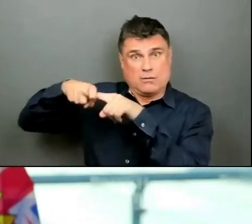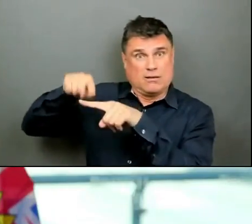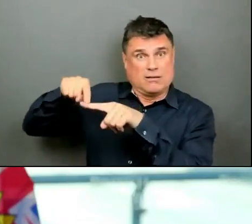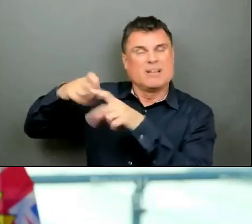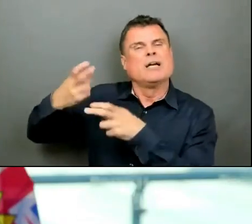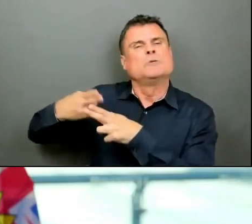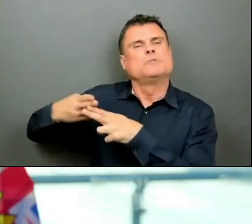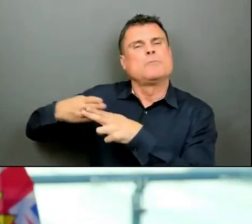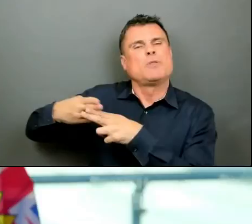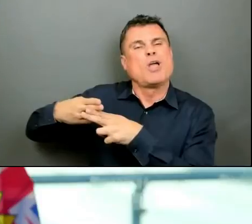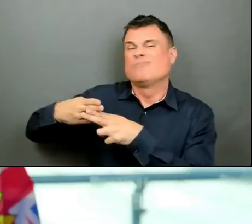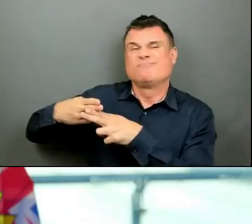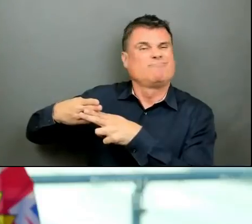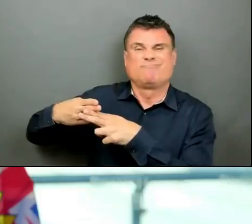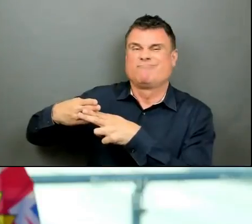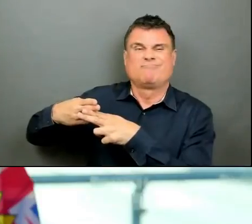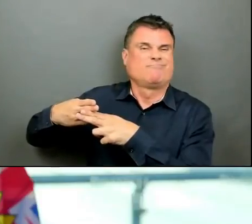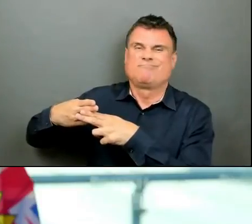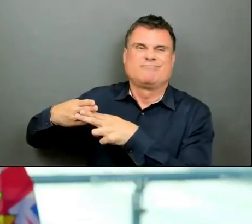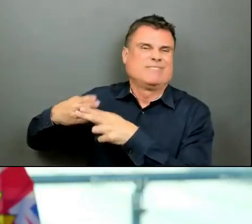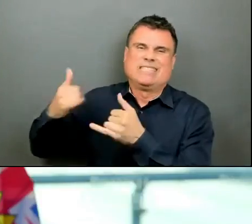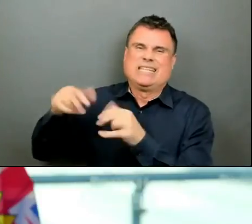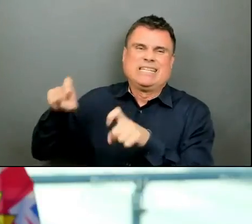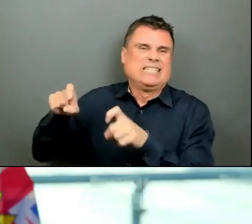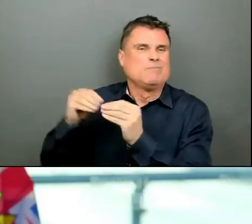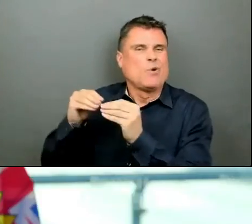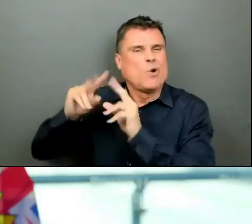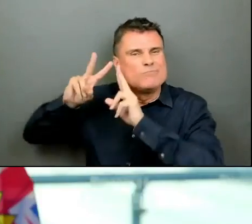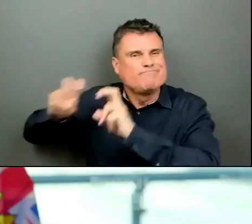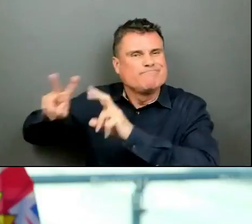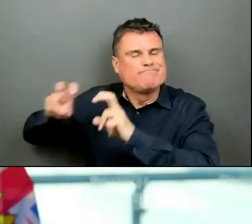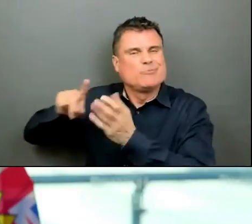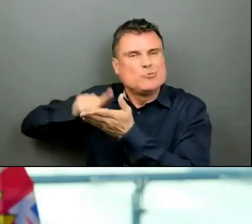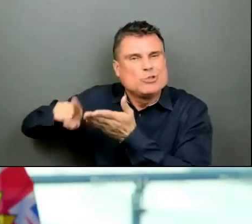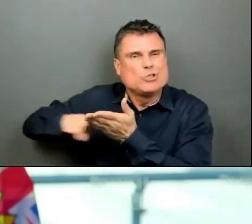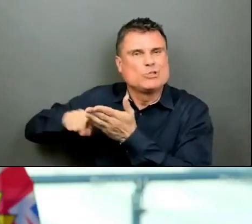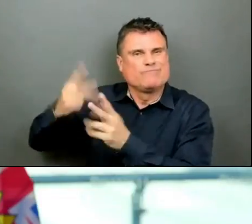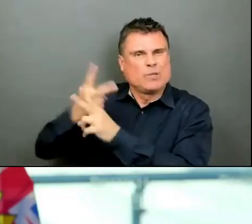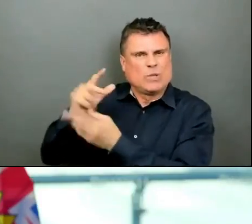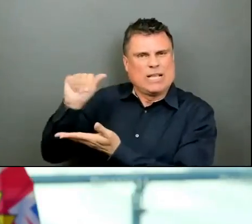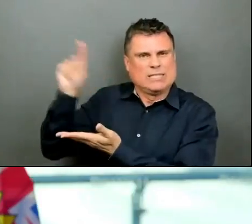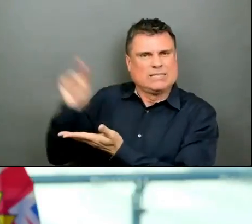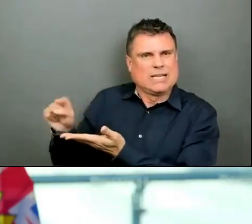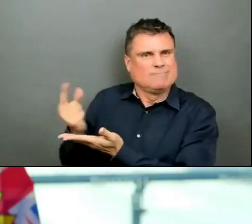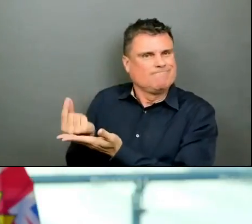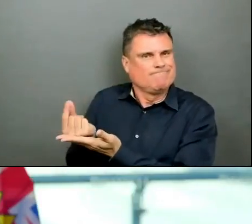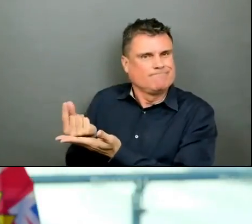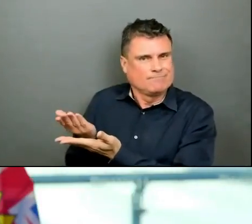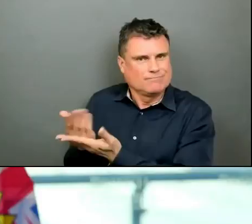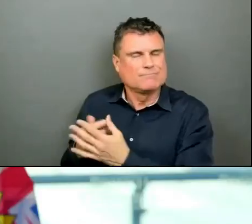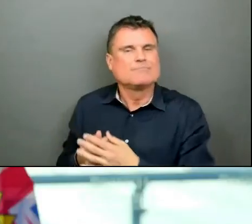program. We have started to target some of the doses that we are receiving